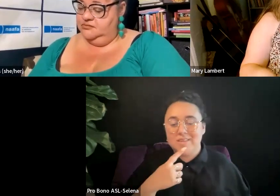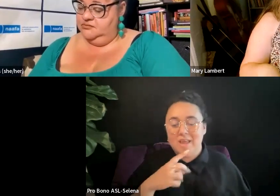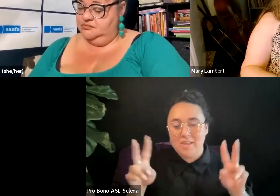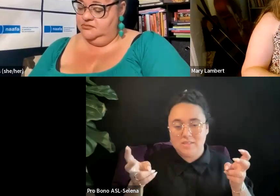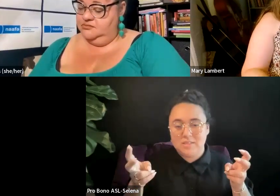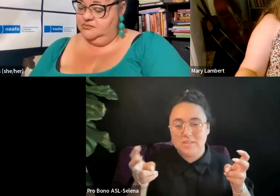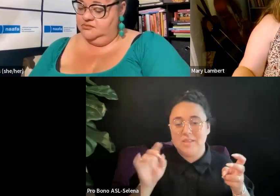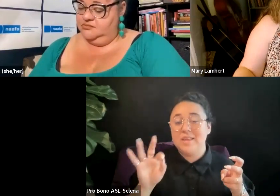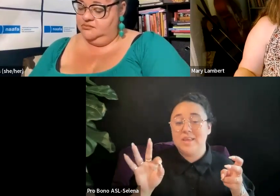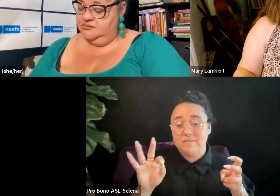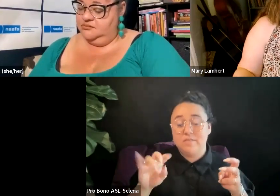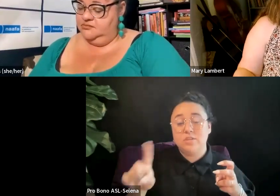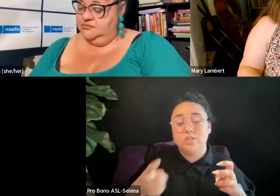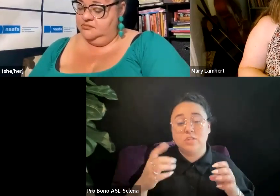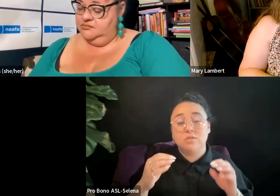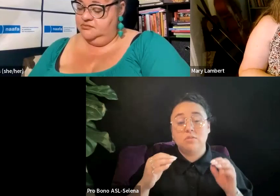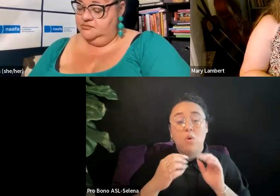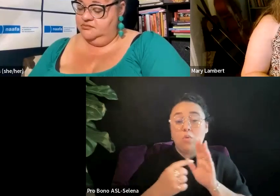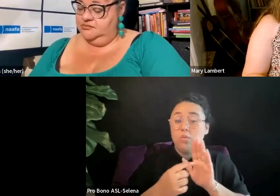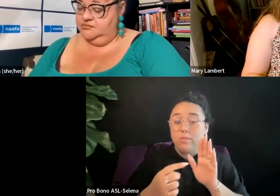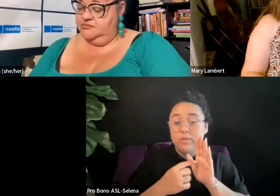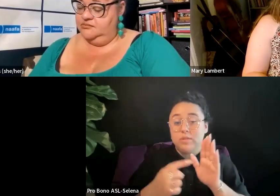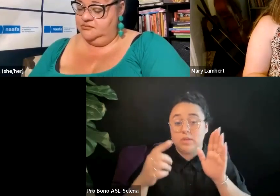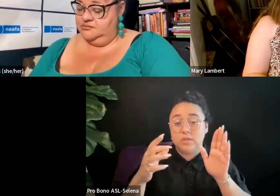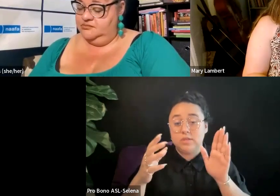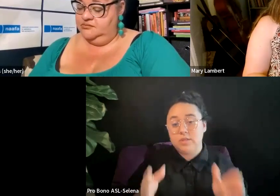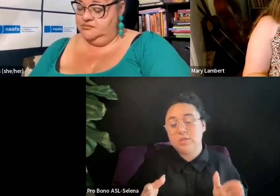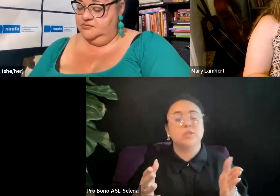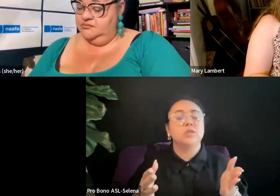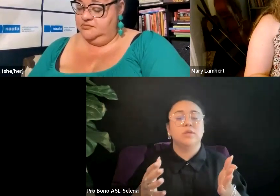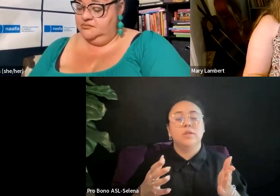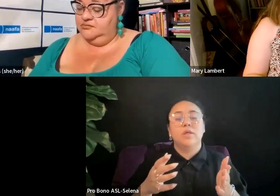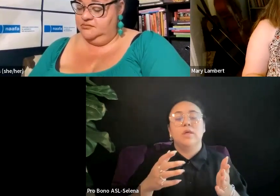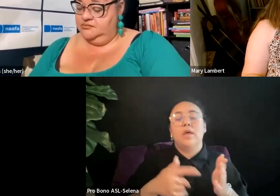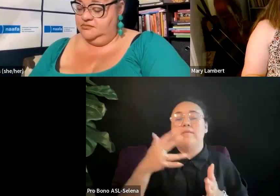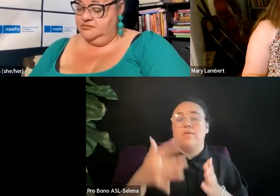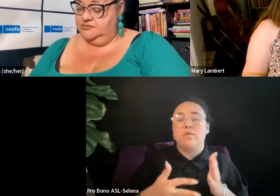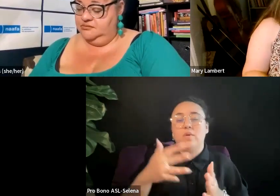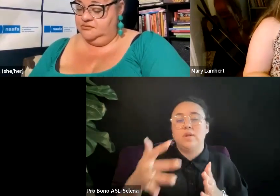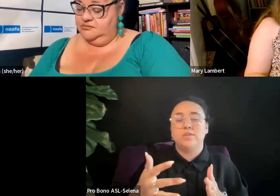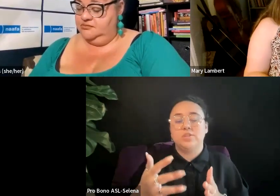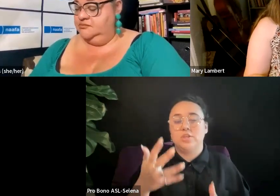if there were just more representation, the occasional clunky depiction of someone